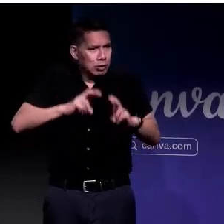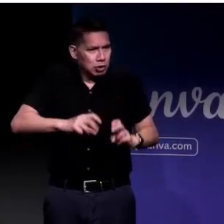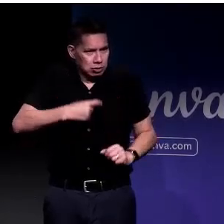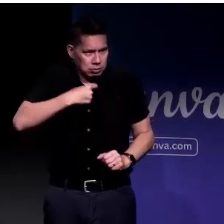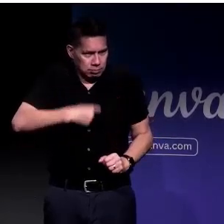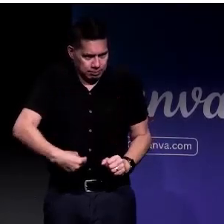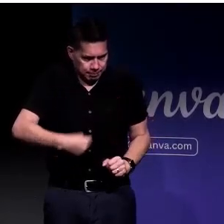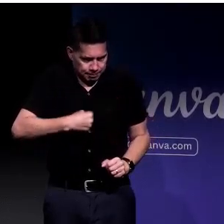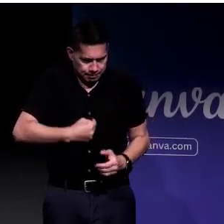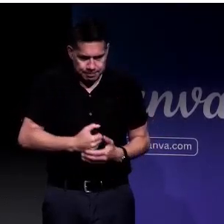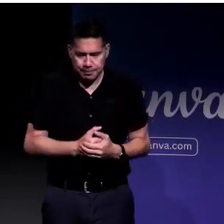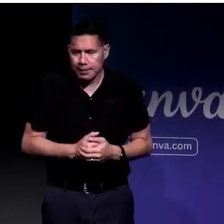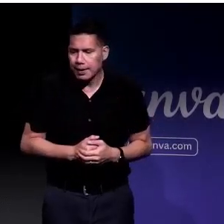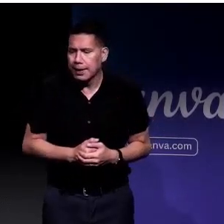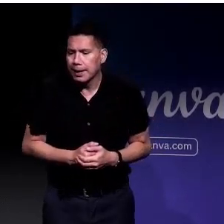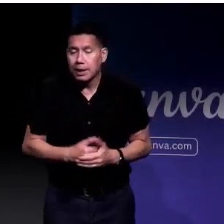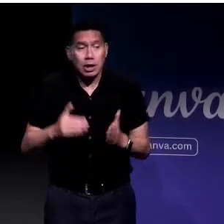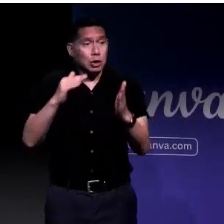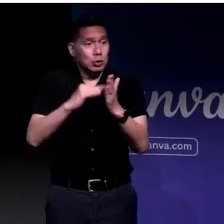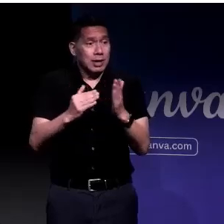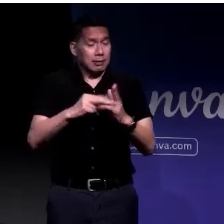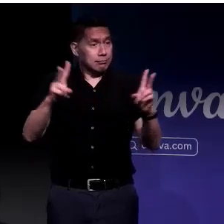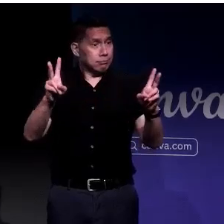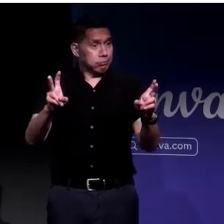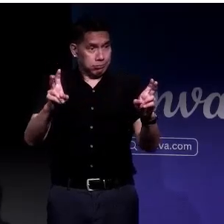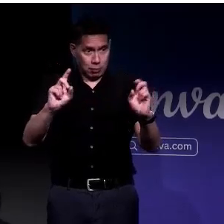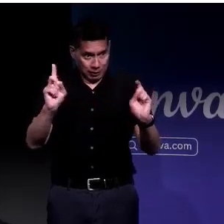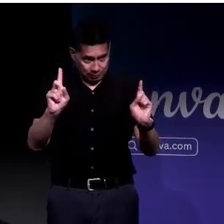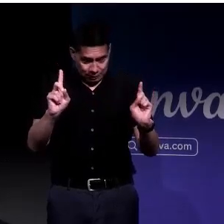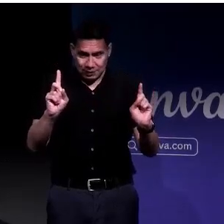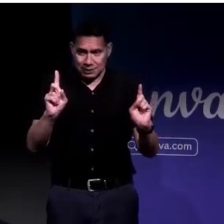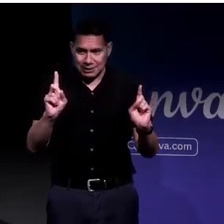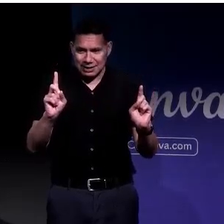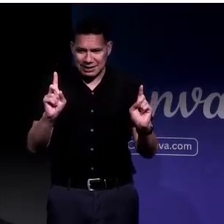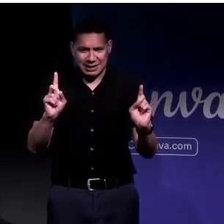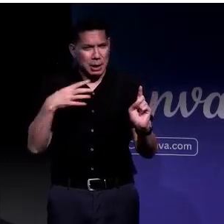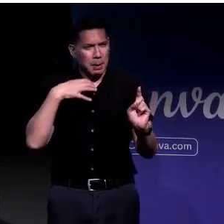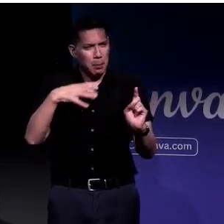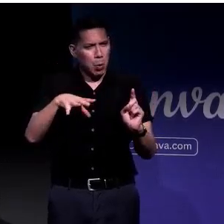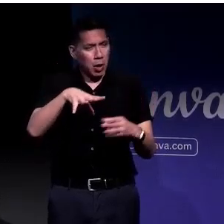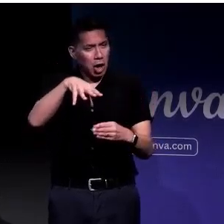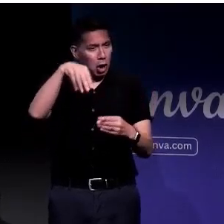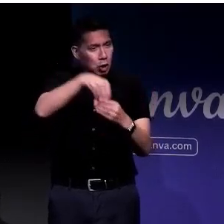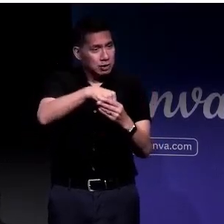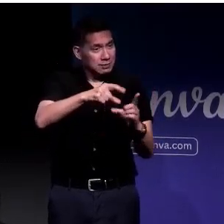So, uh, today's talk, as Sarah mentioned, is more so in that inclusive design space.